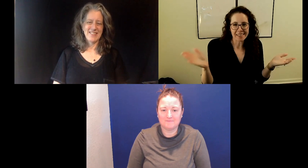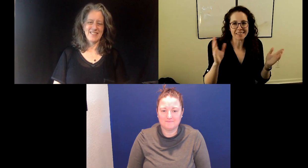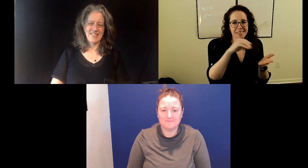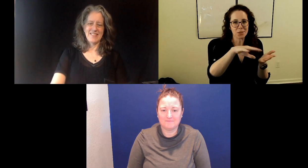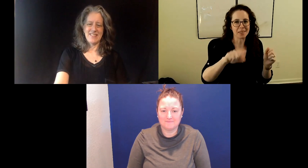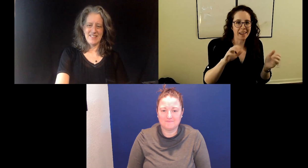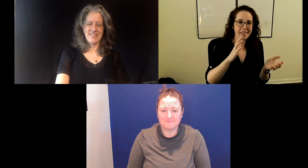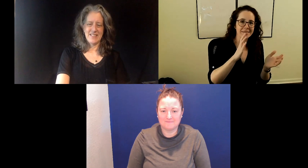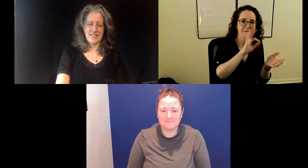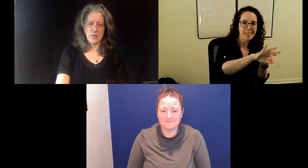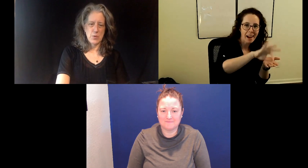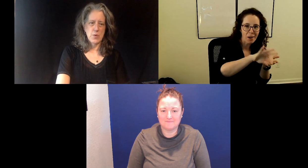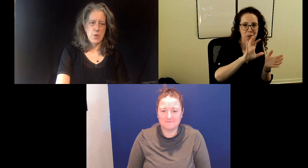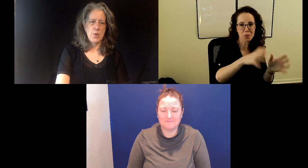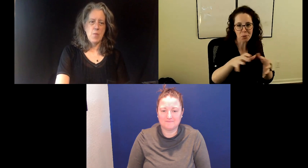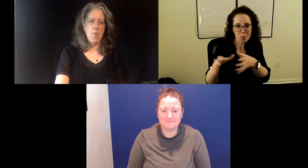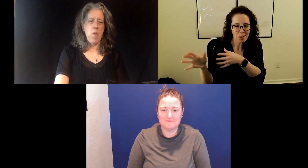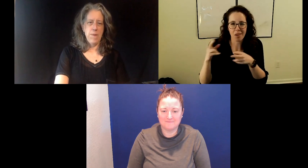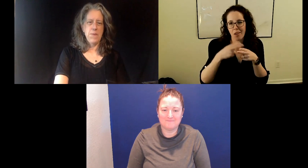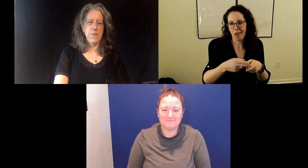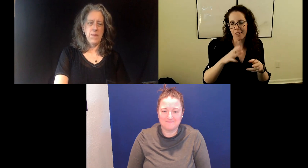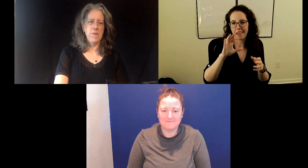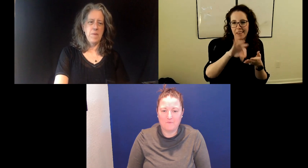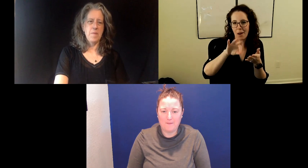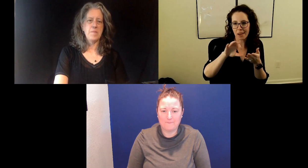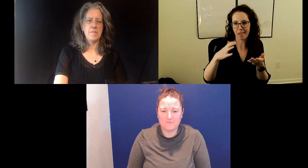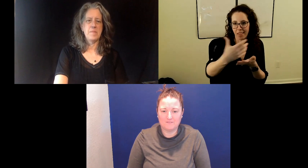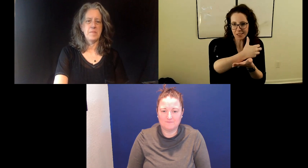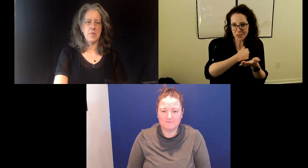all of these little things that we're learning along the way about counting and about using